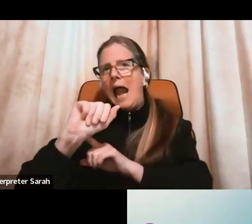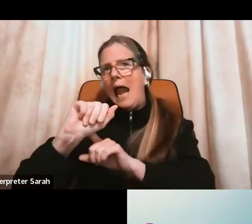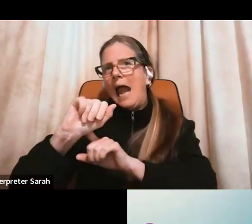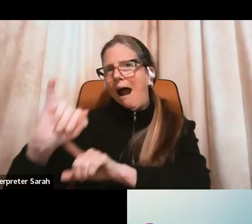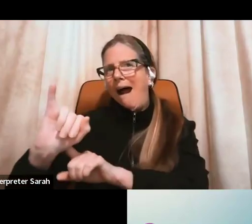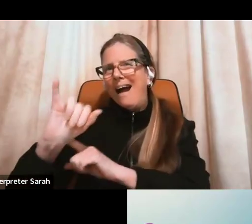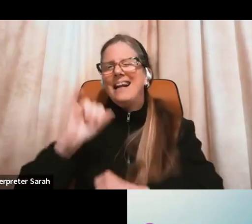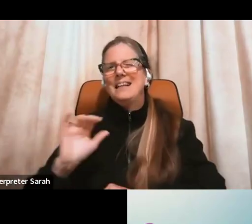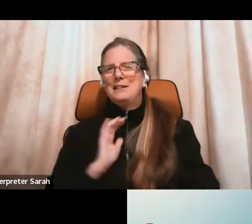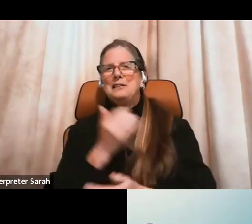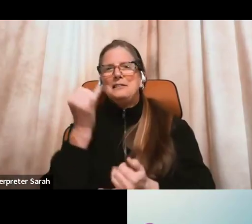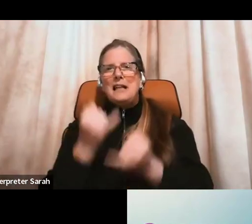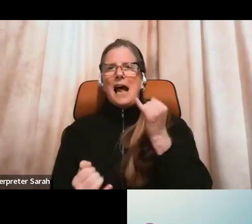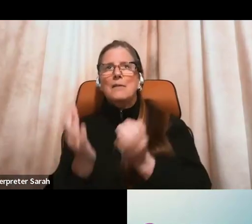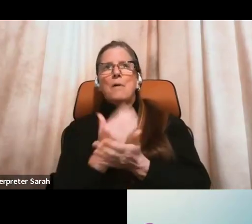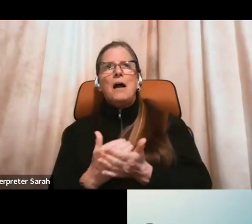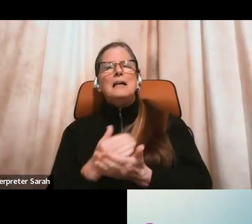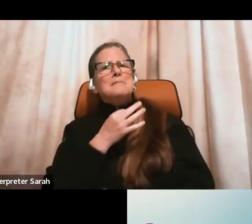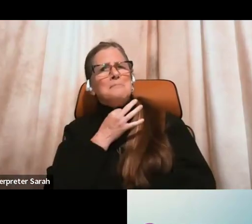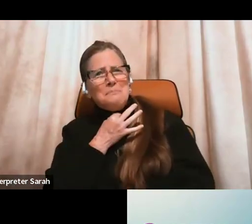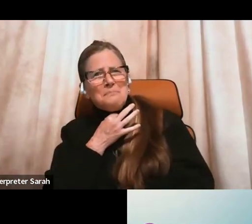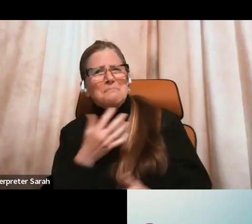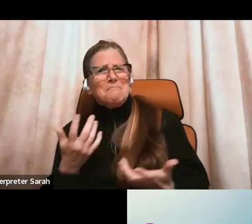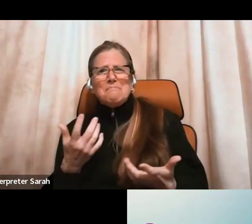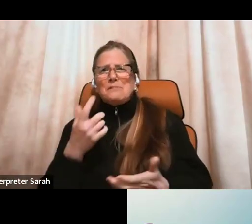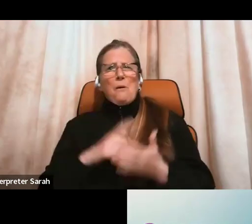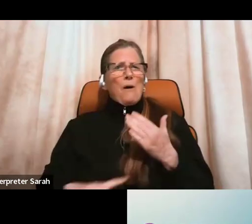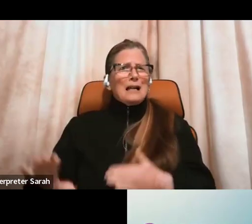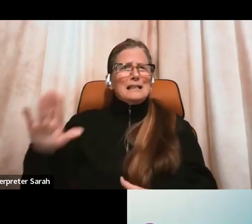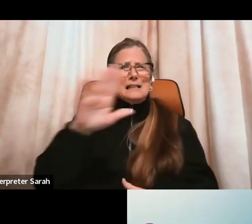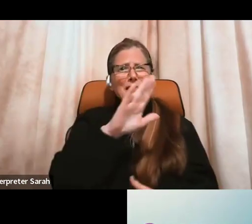wanted to kind of get people's thoughts on the role artificial intelligence can play in making